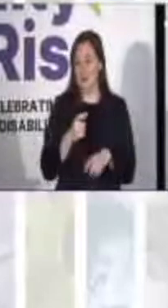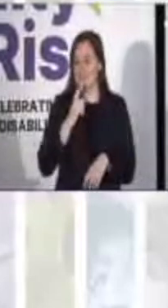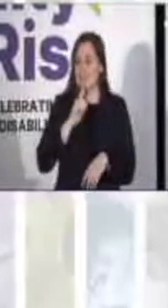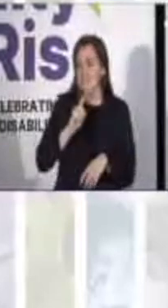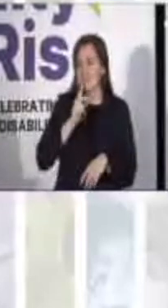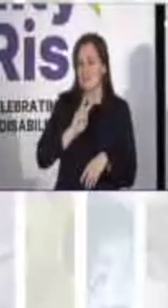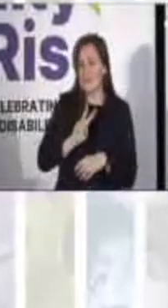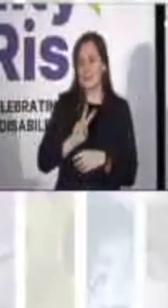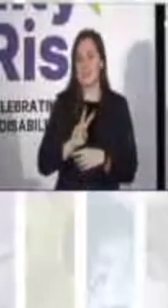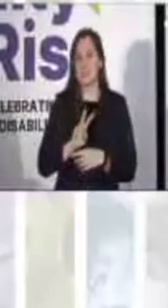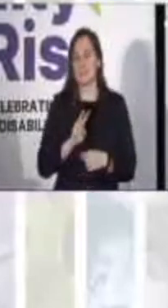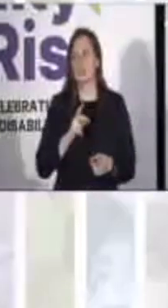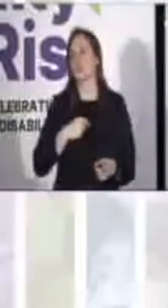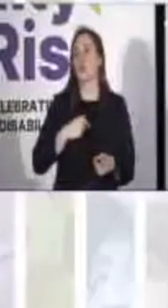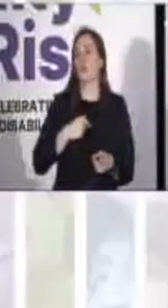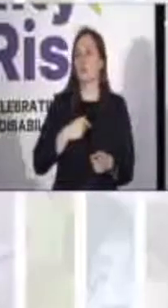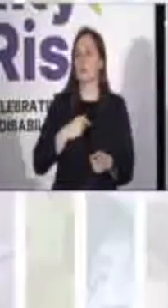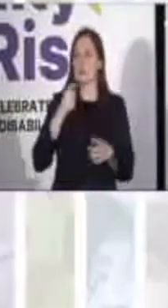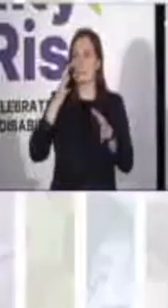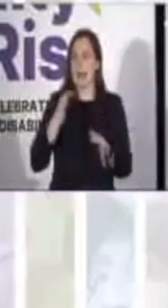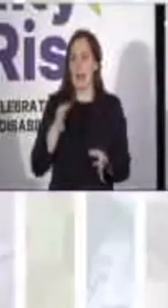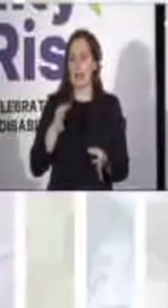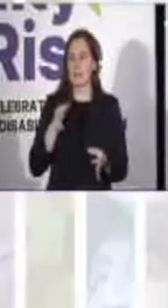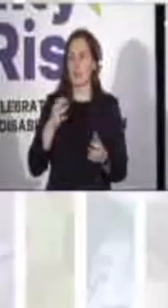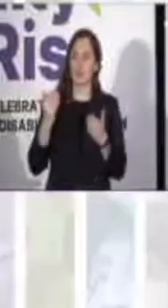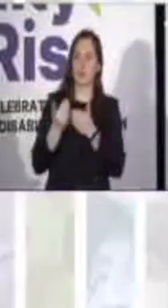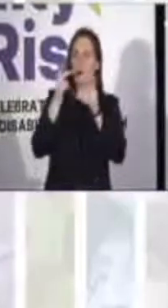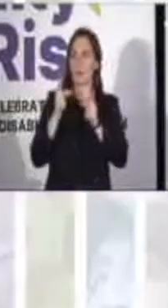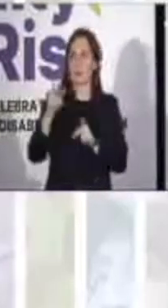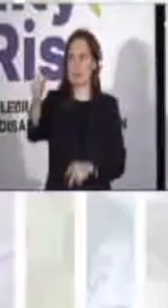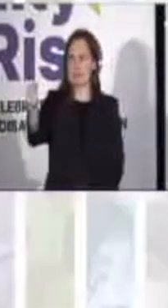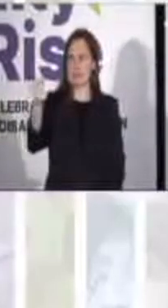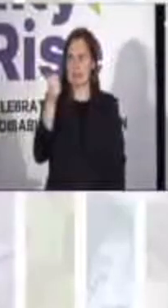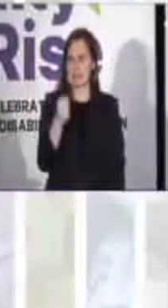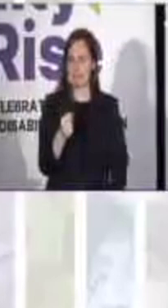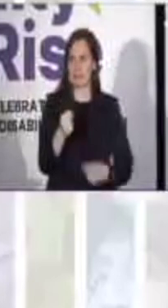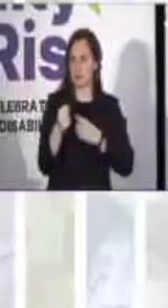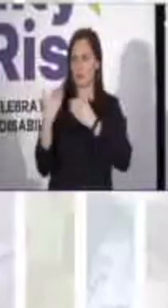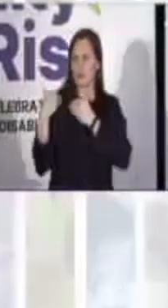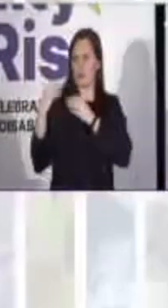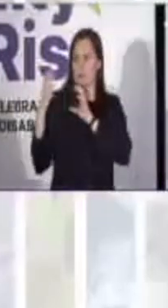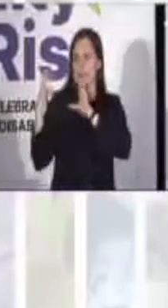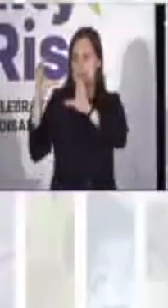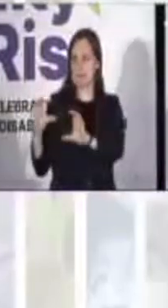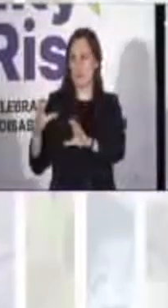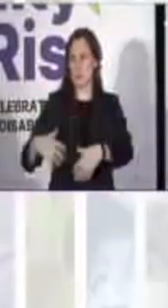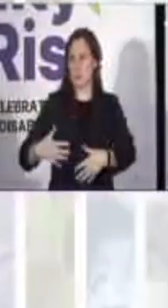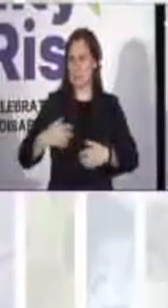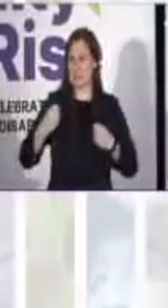OR SOMEONE WHO WAS WORKING ON OUR TEAM WAS REALLY DAUNTING. THE THINGS THAT HATE YOU HAVE NURTURED AND SHAPED